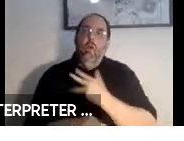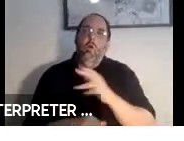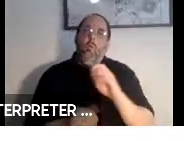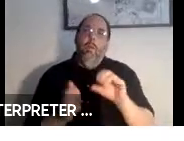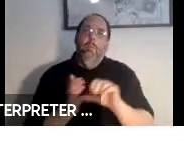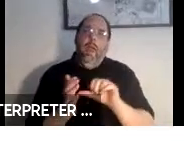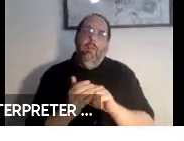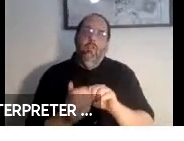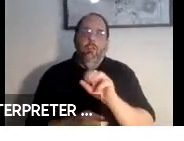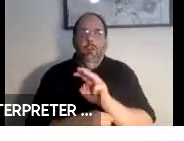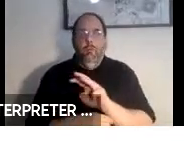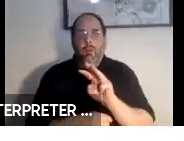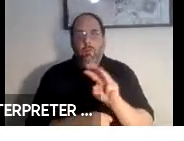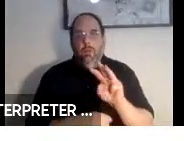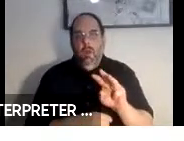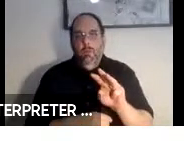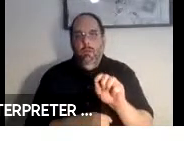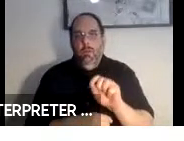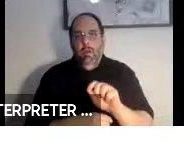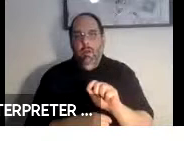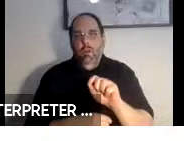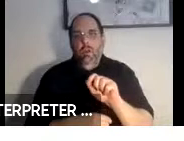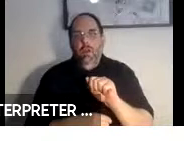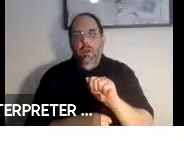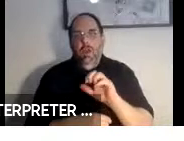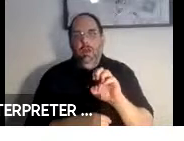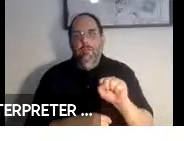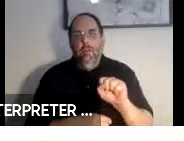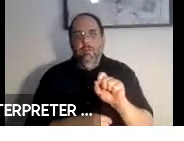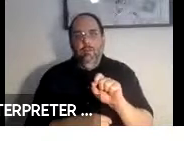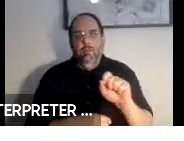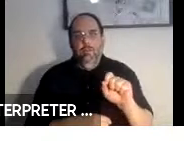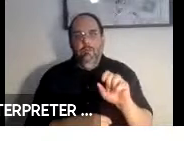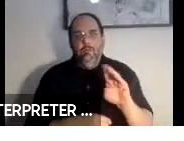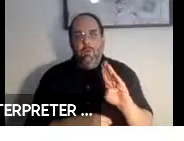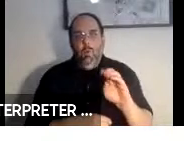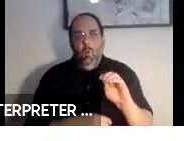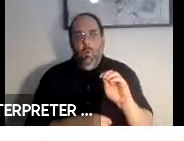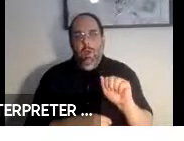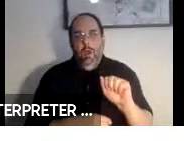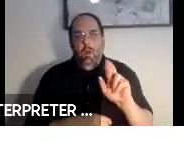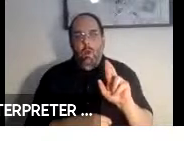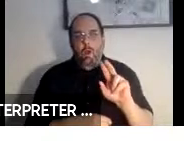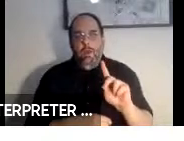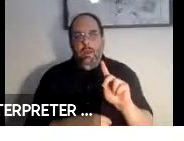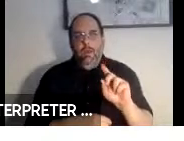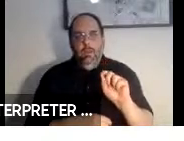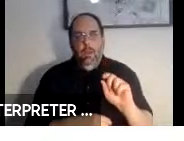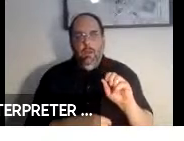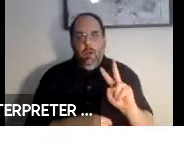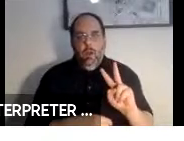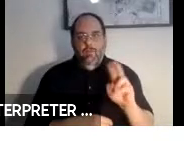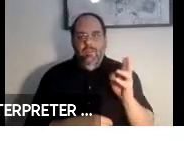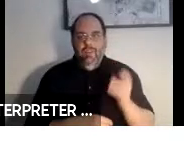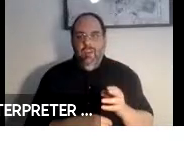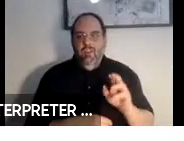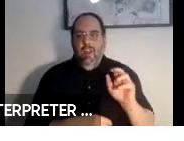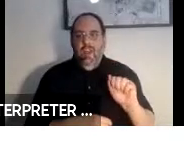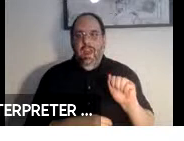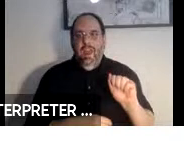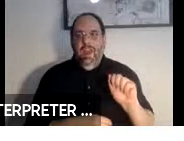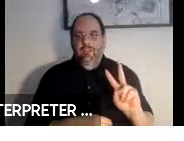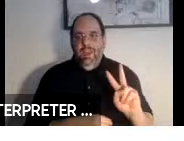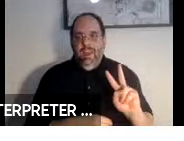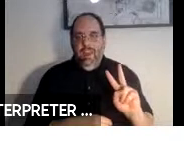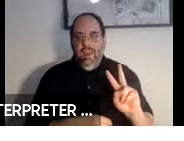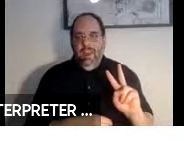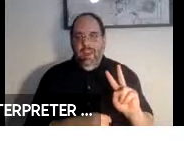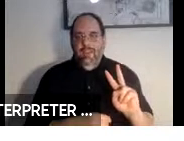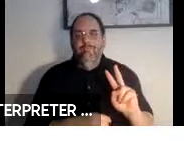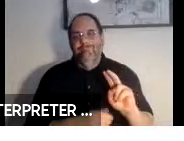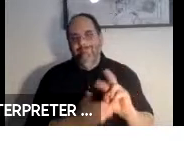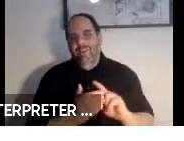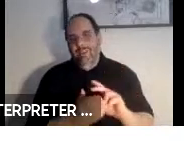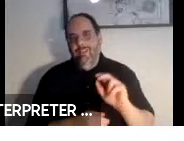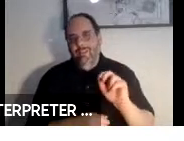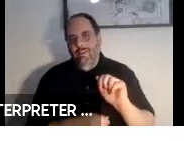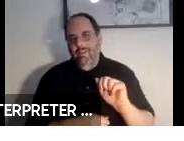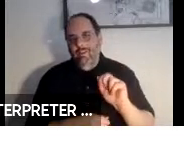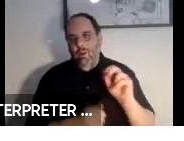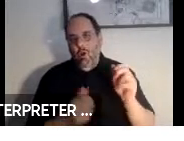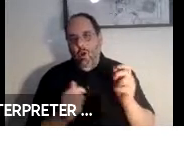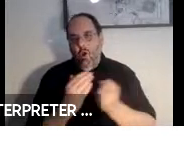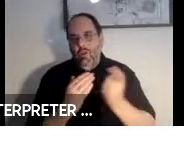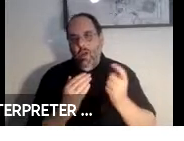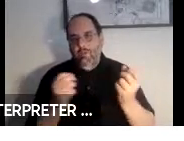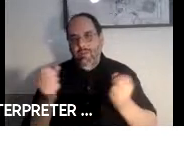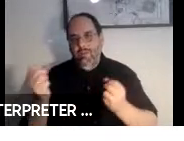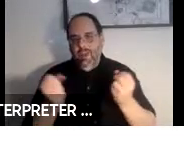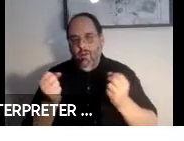www.access-board.gov/av/, as in autonomous vehicles, slash. Okay. Next slide, please.